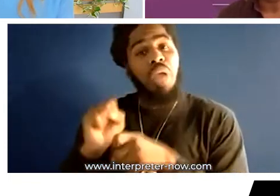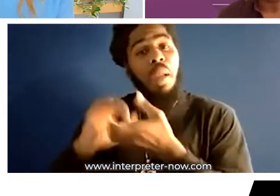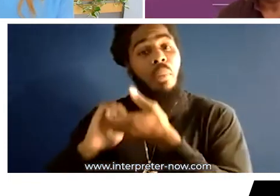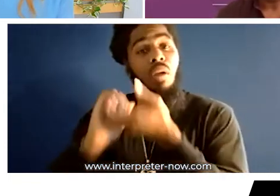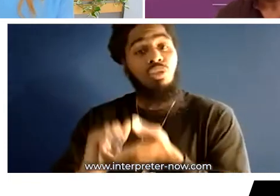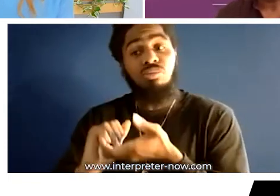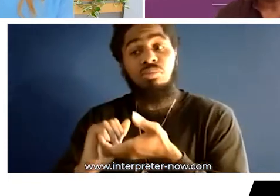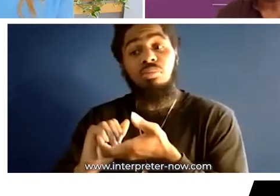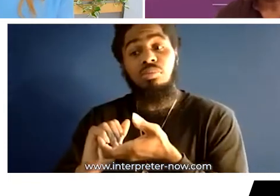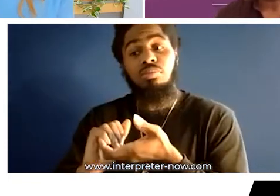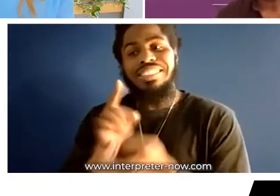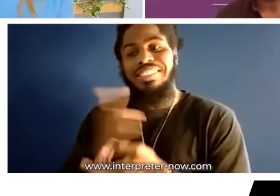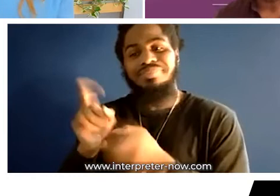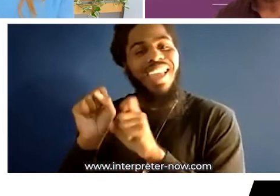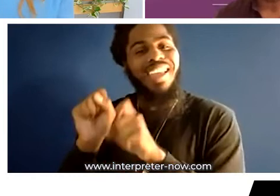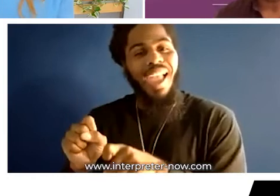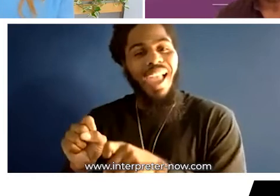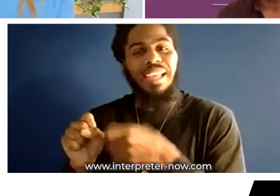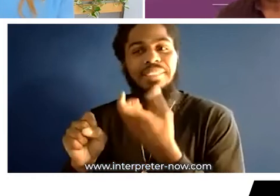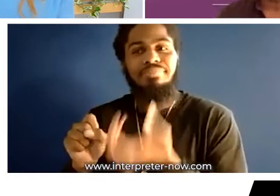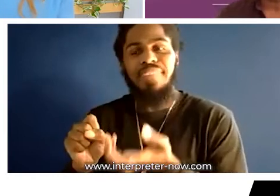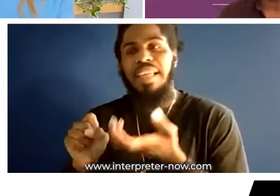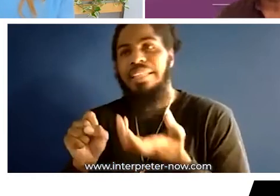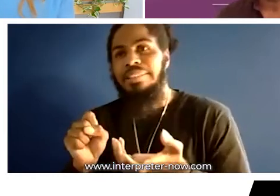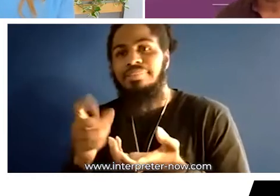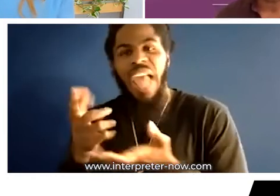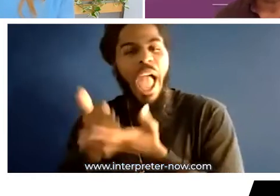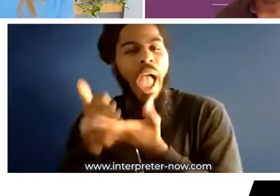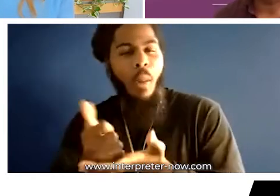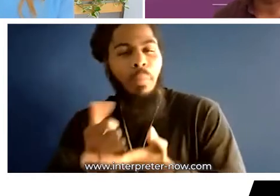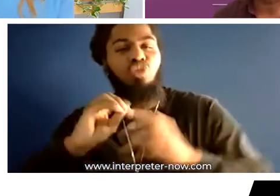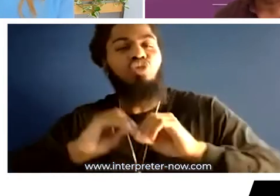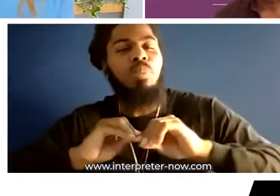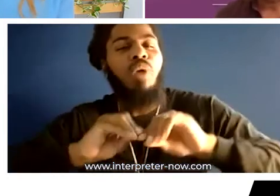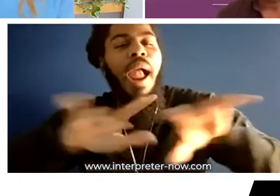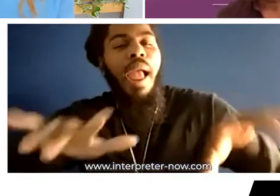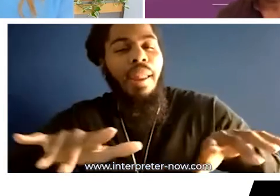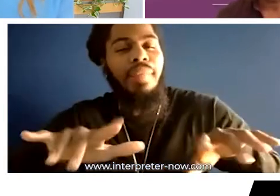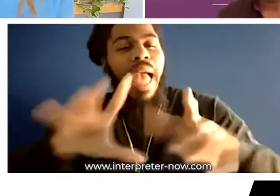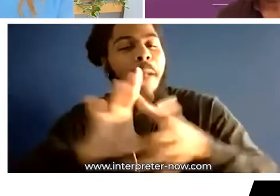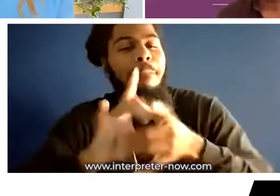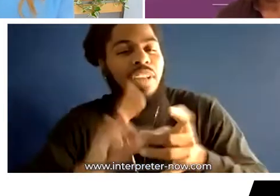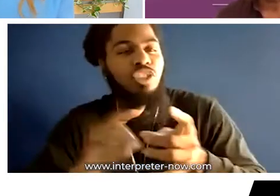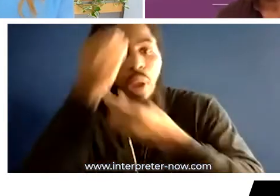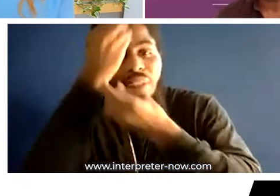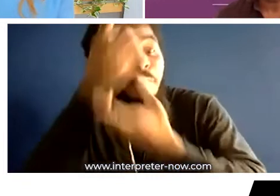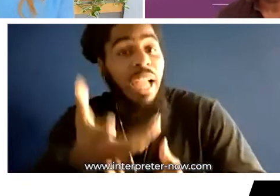be kind of the conduit of helping to deliver that information, it creates a greater level